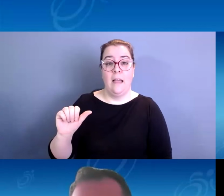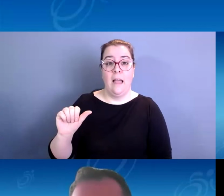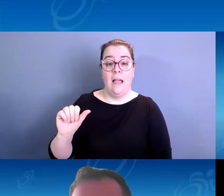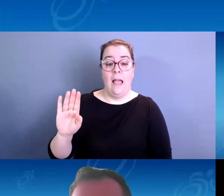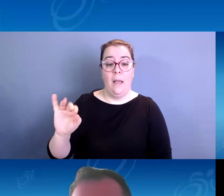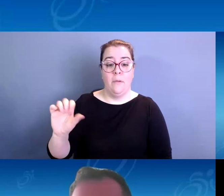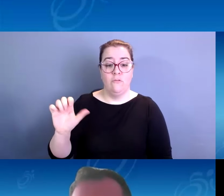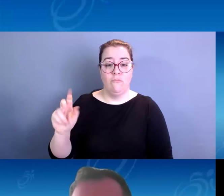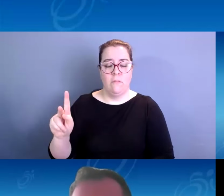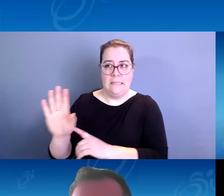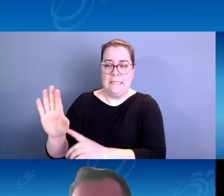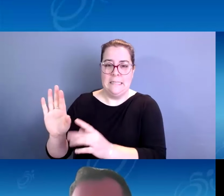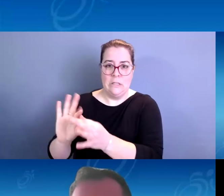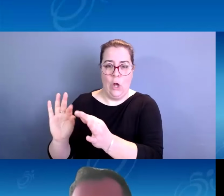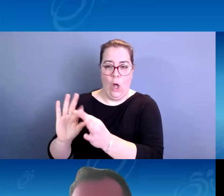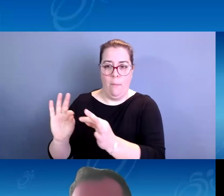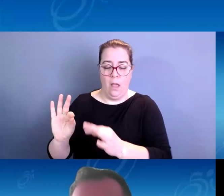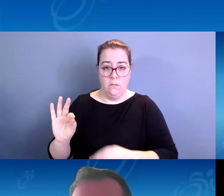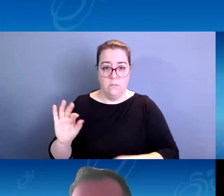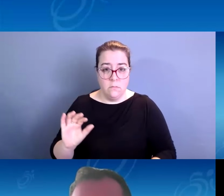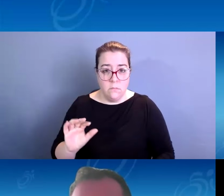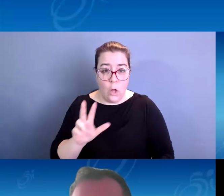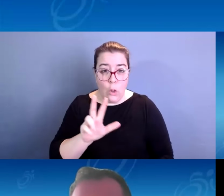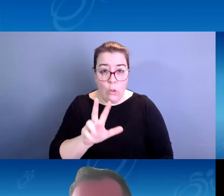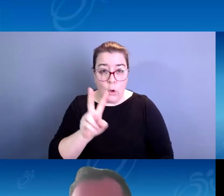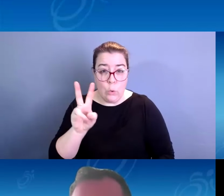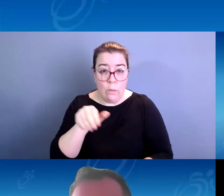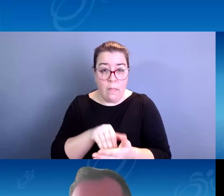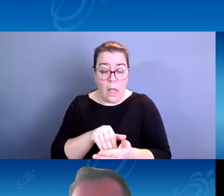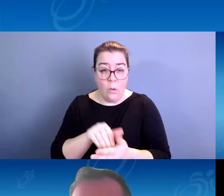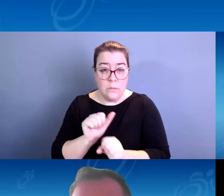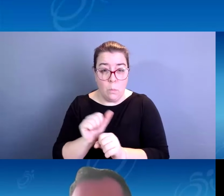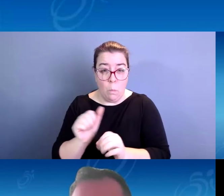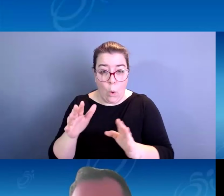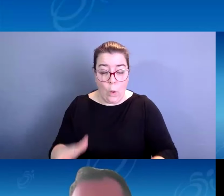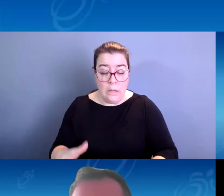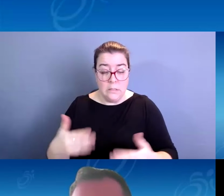32,000 employees, a lot of people to ask on an accommodation perspective.